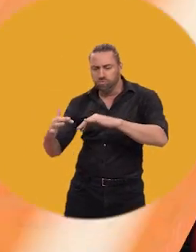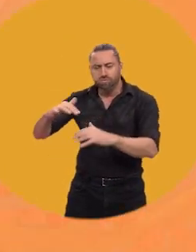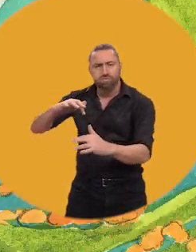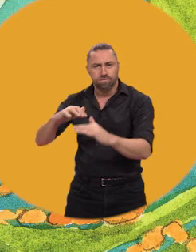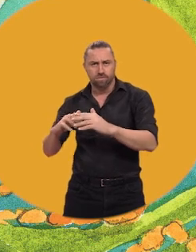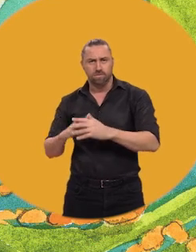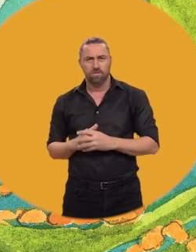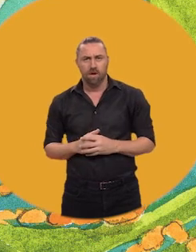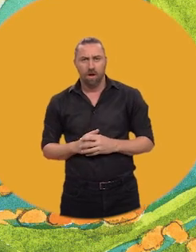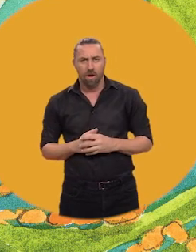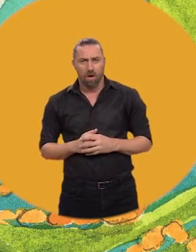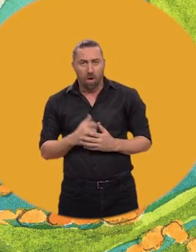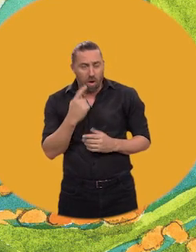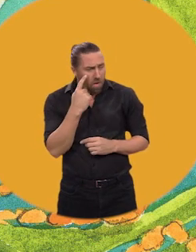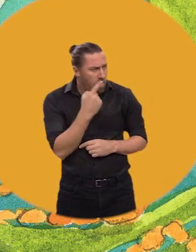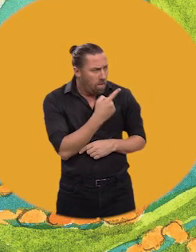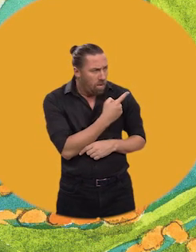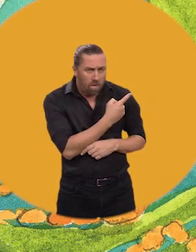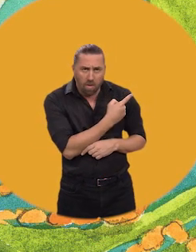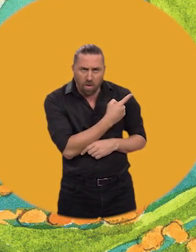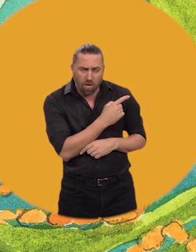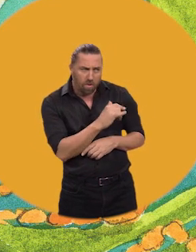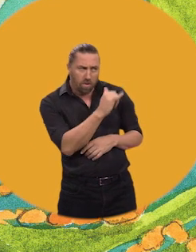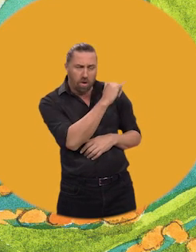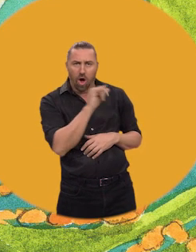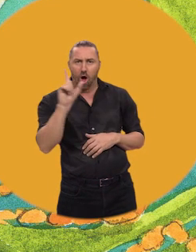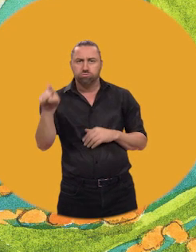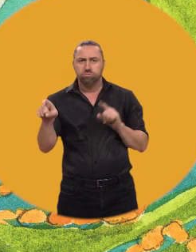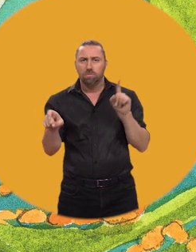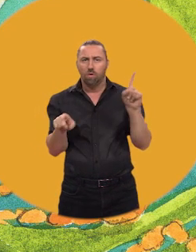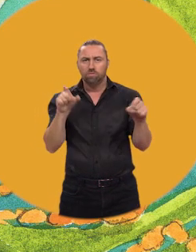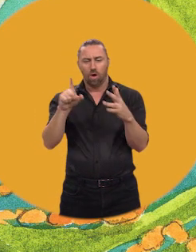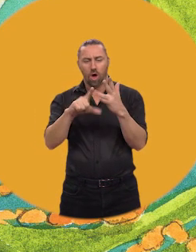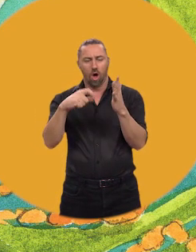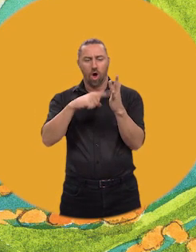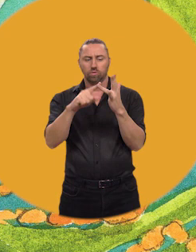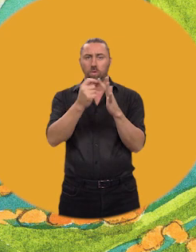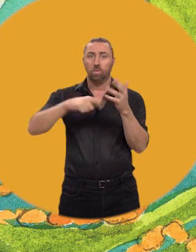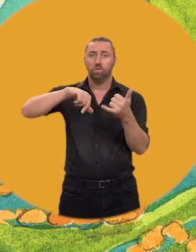(wind whooshing) Look closely, can you see an octopus? (bell dinging) There it is.